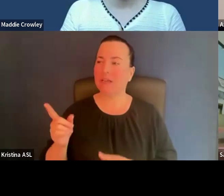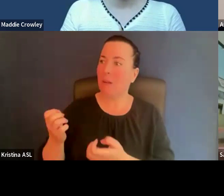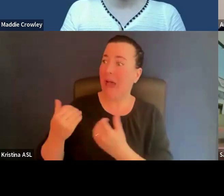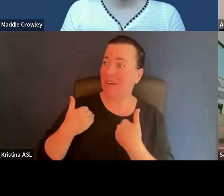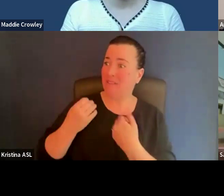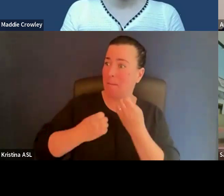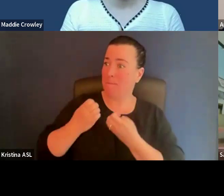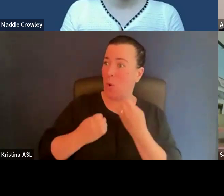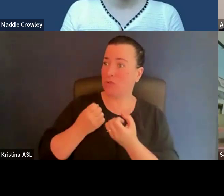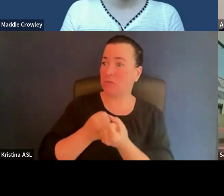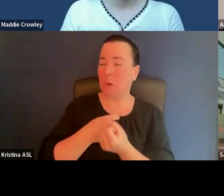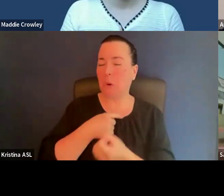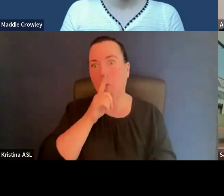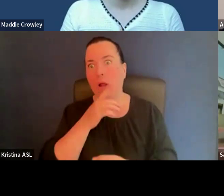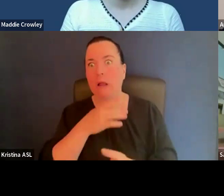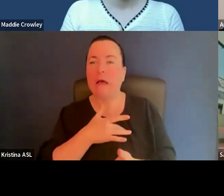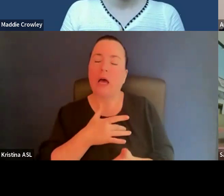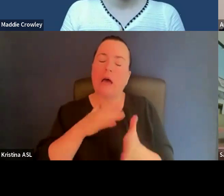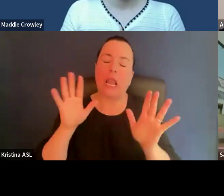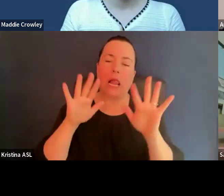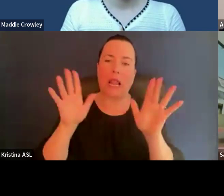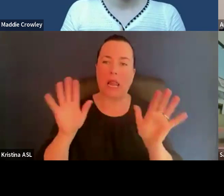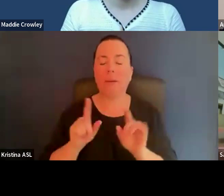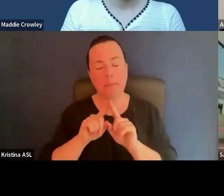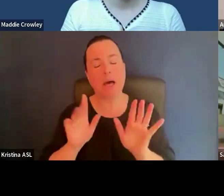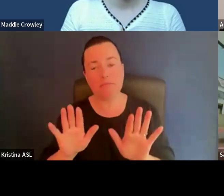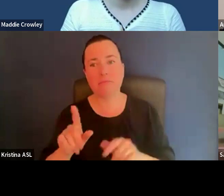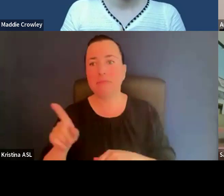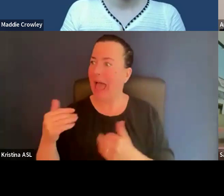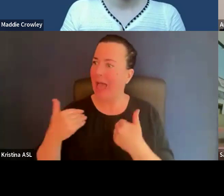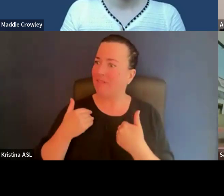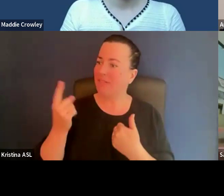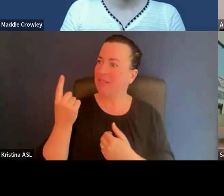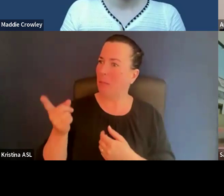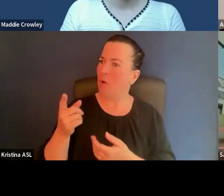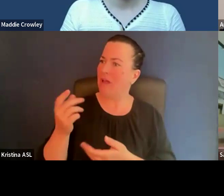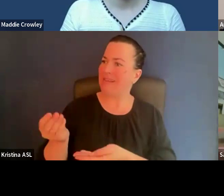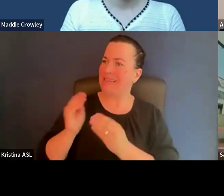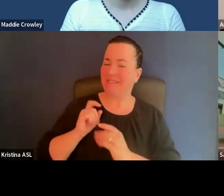but that emotional support is sometimes fueled to make you feel good to go on